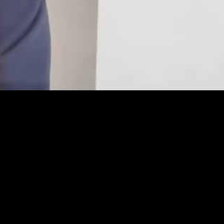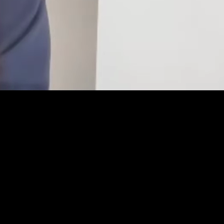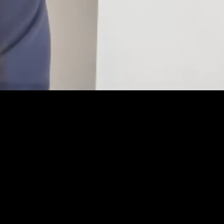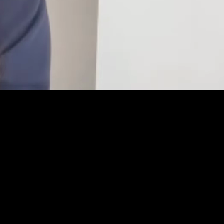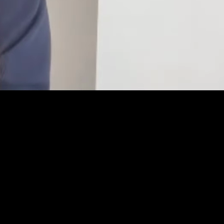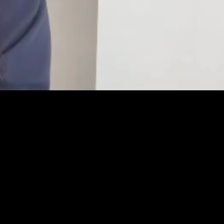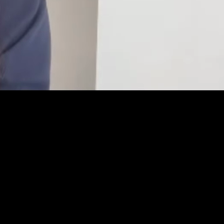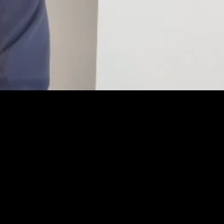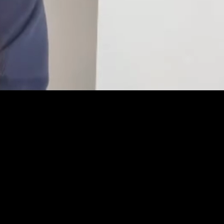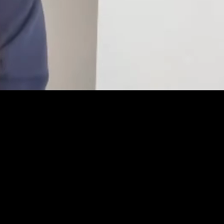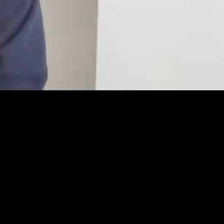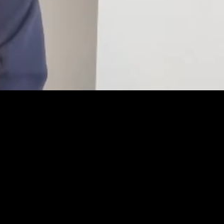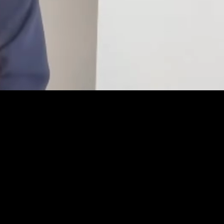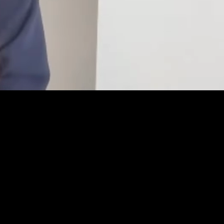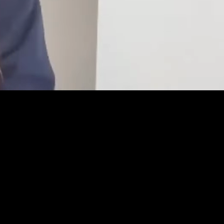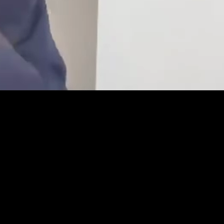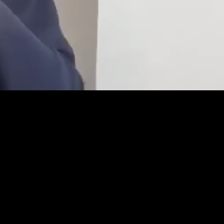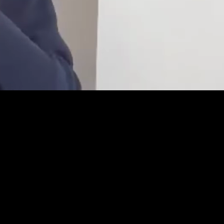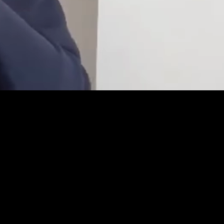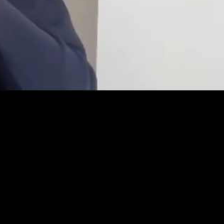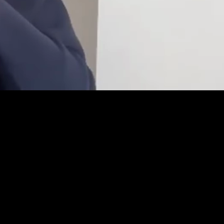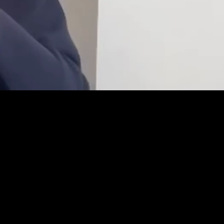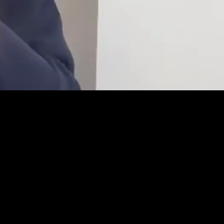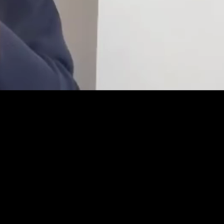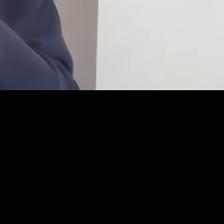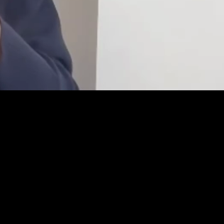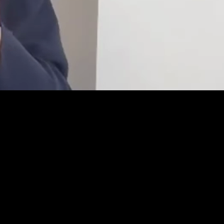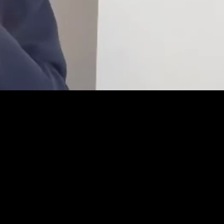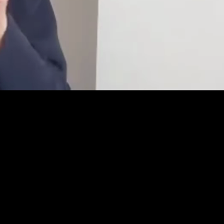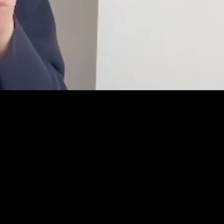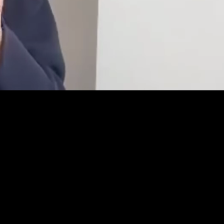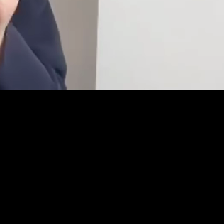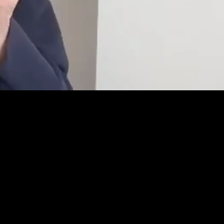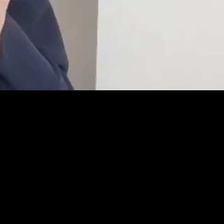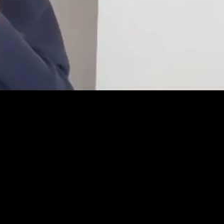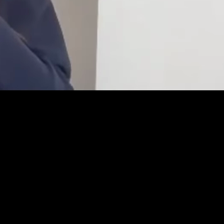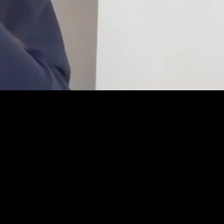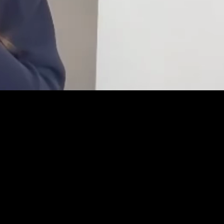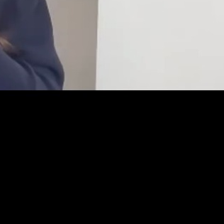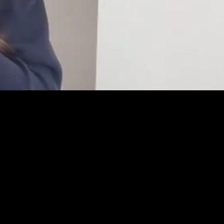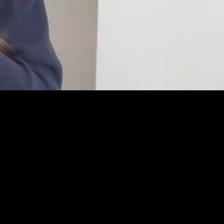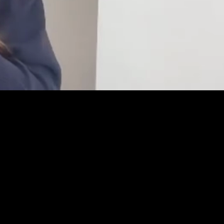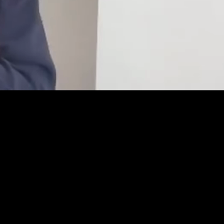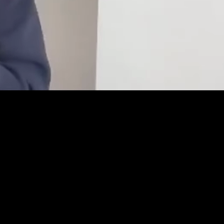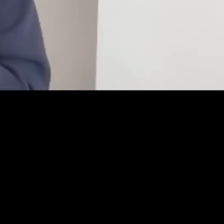When I did my research for this, Squarespace and Wix seem to be the top dogs